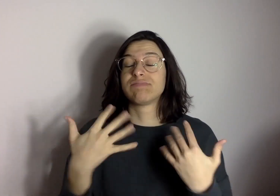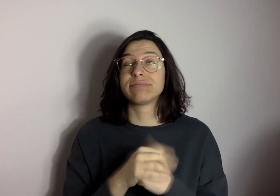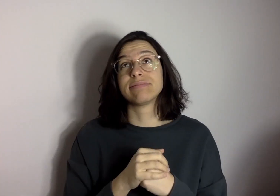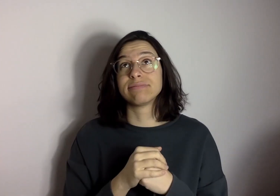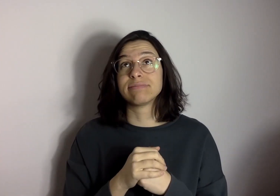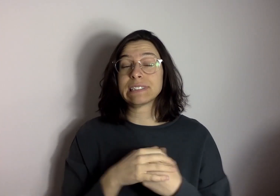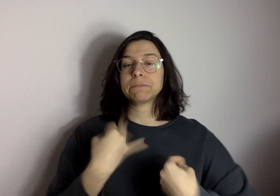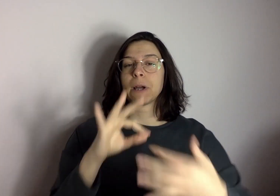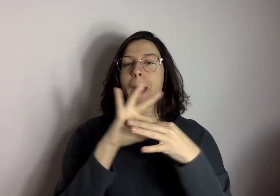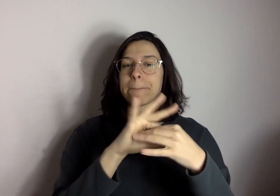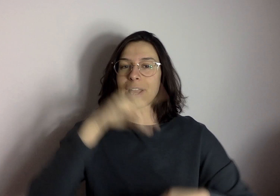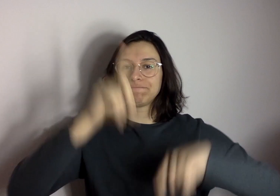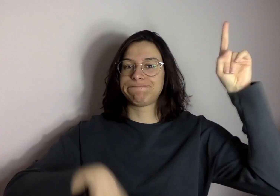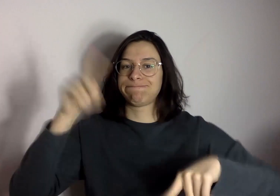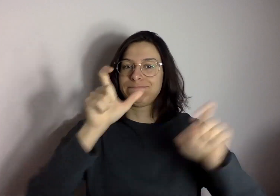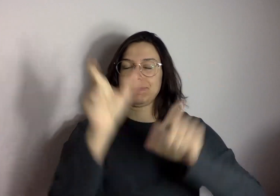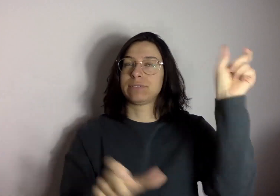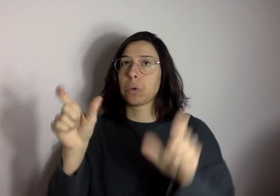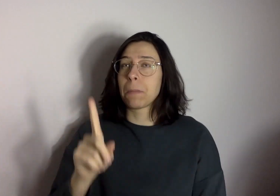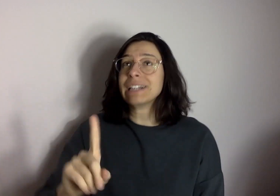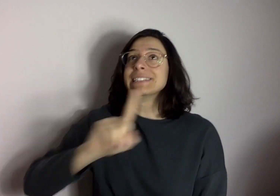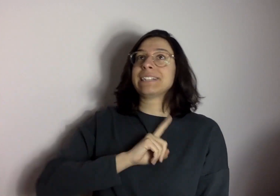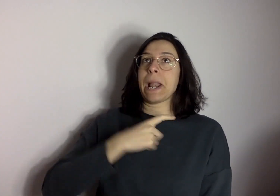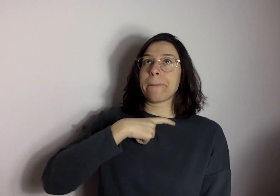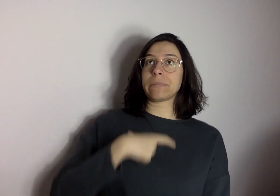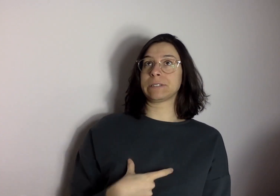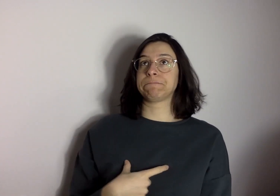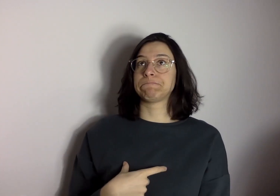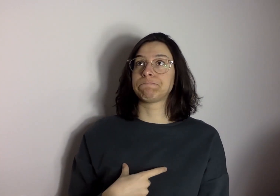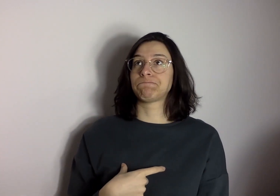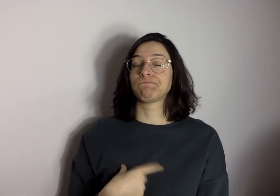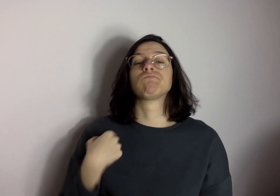Well…it depends on the person…do I feel that way…